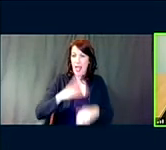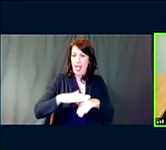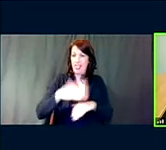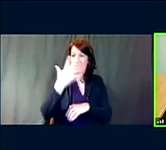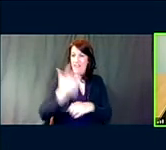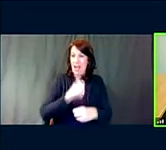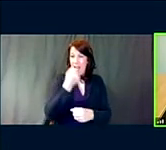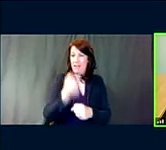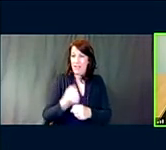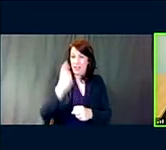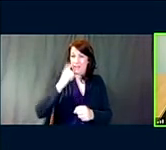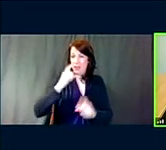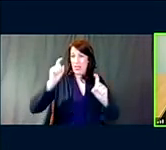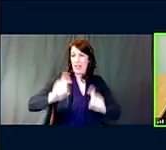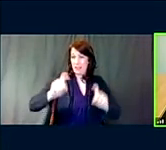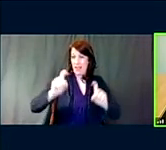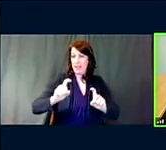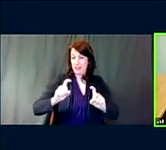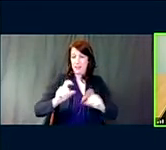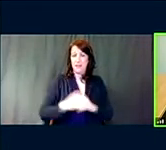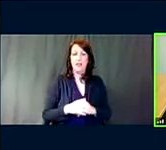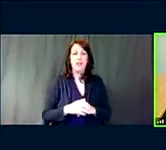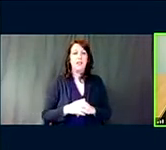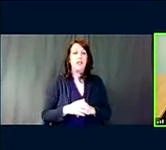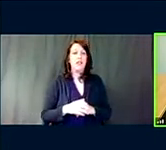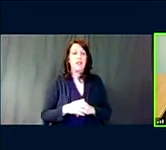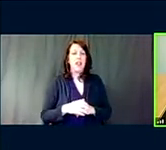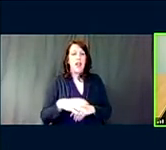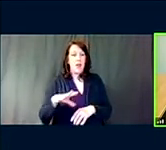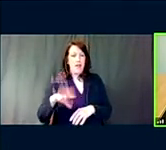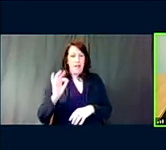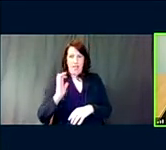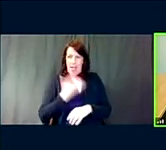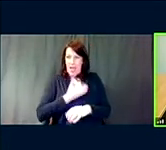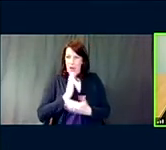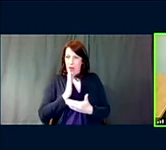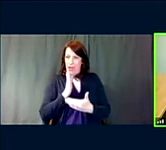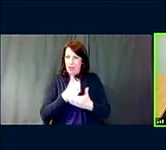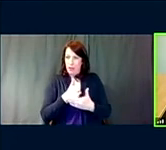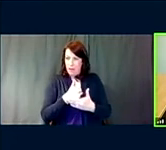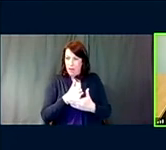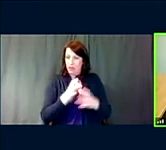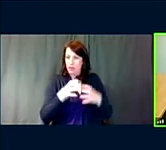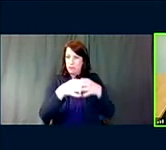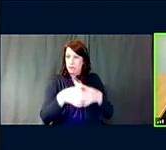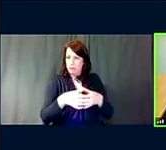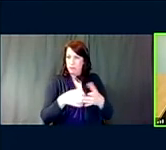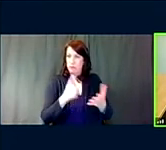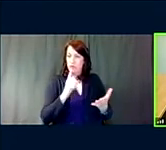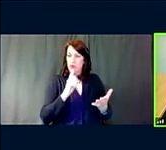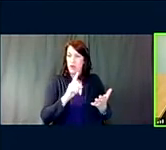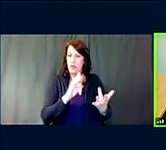BEEN AT LEAST FIVE YEARS SINCE THEIR TEST.